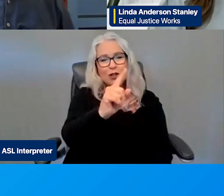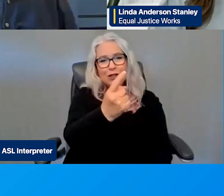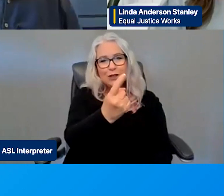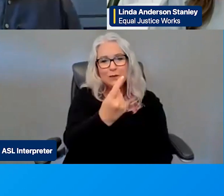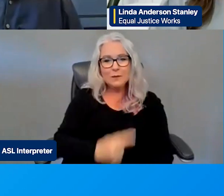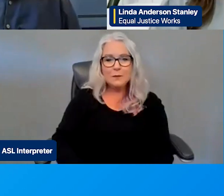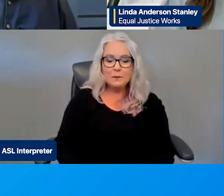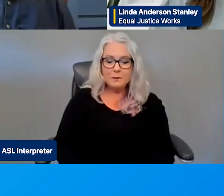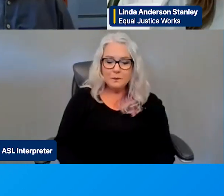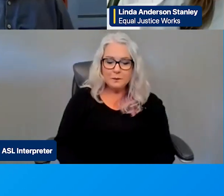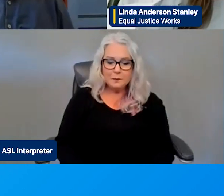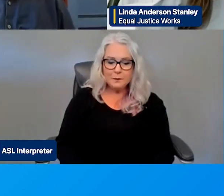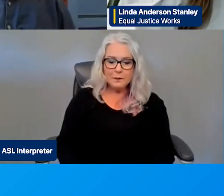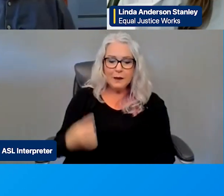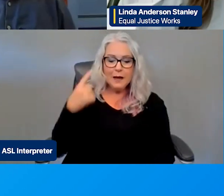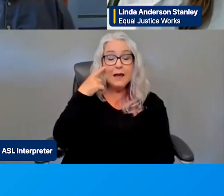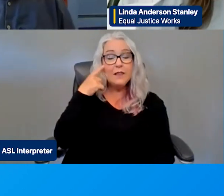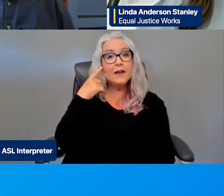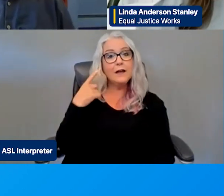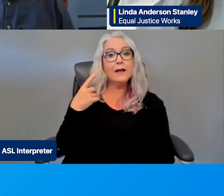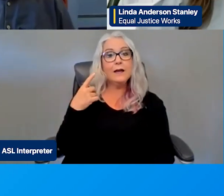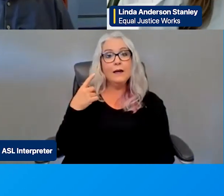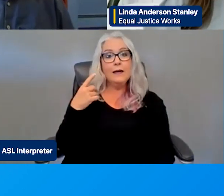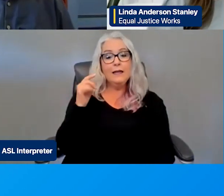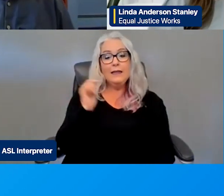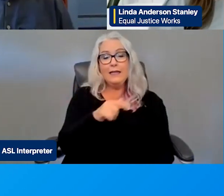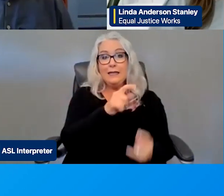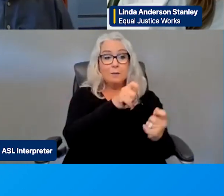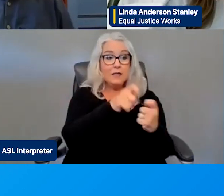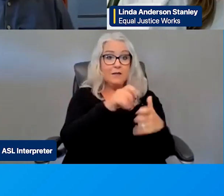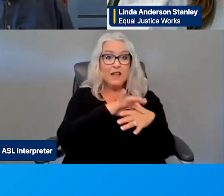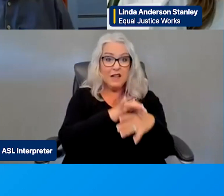think in this context I'd like to turn to a case that is great